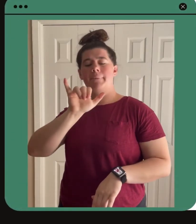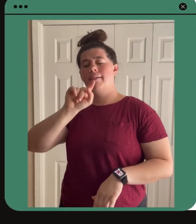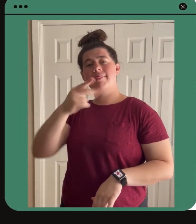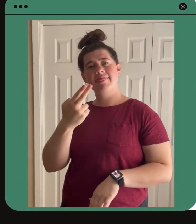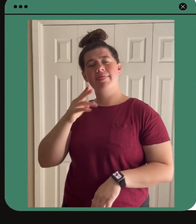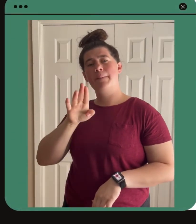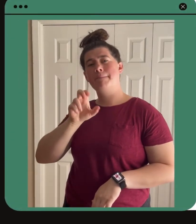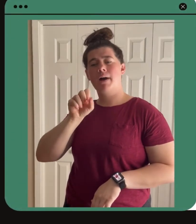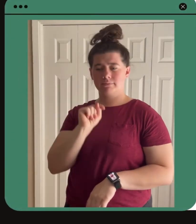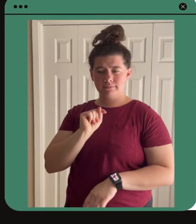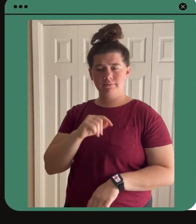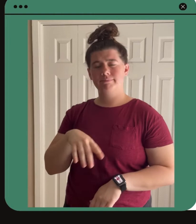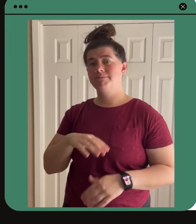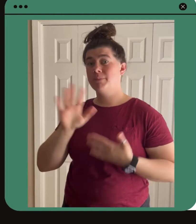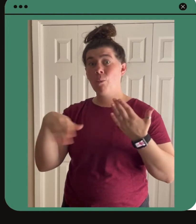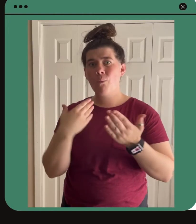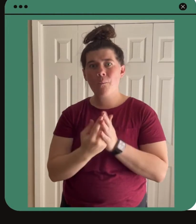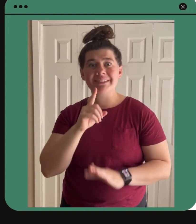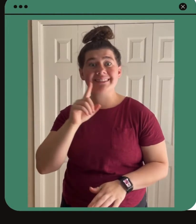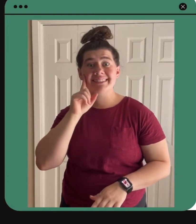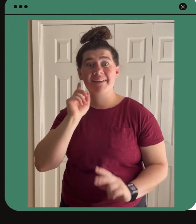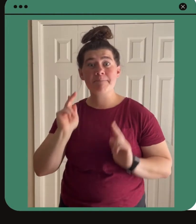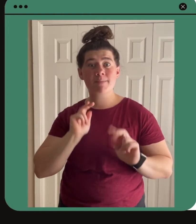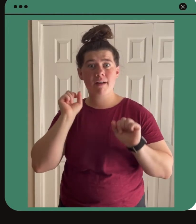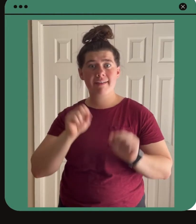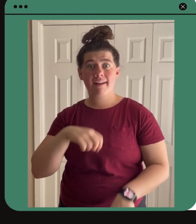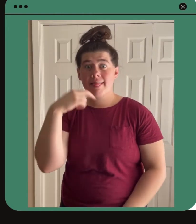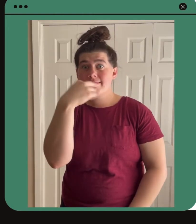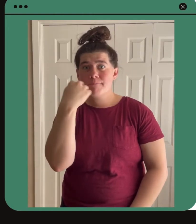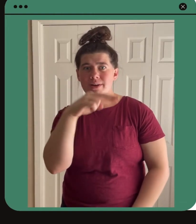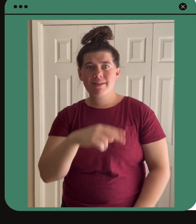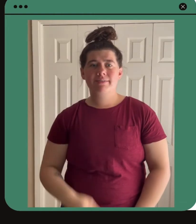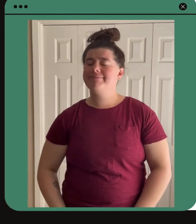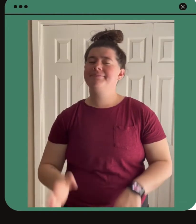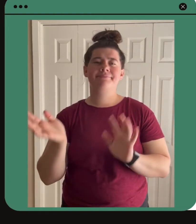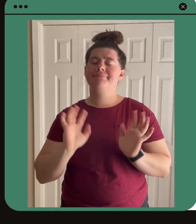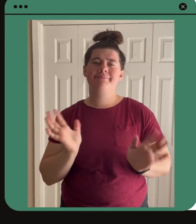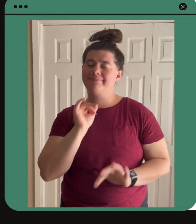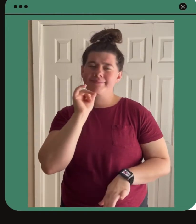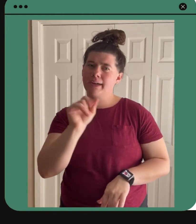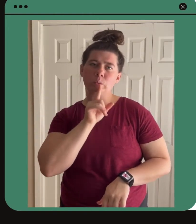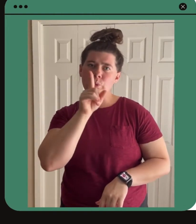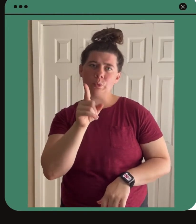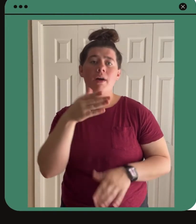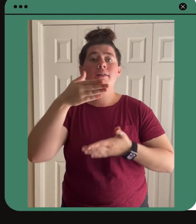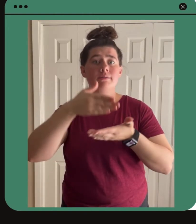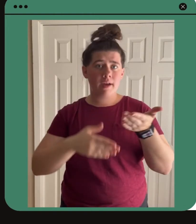Now, let's do some myth-busting, all deaf people can lip-read, that's not true.